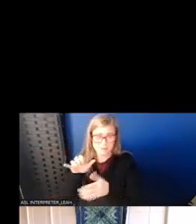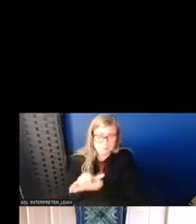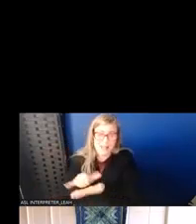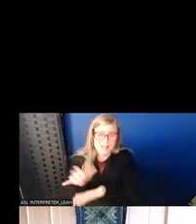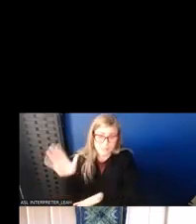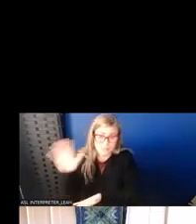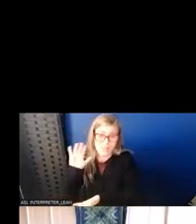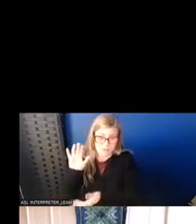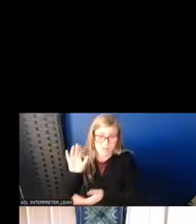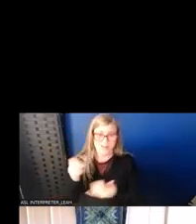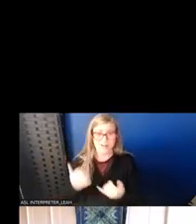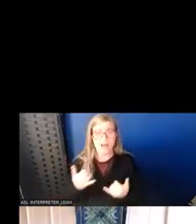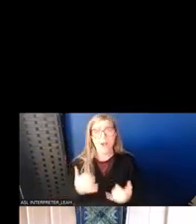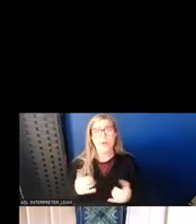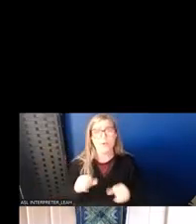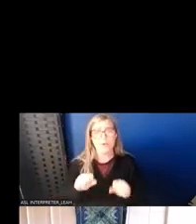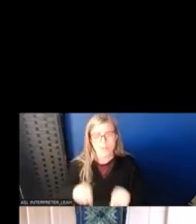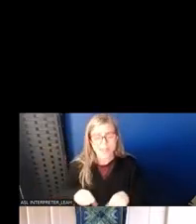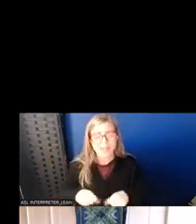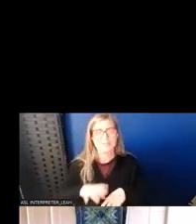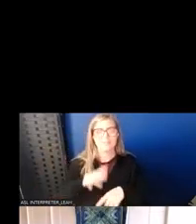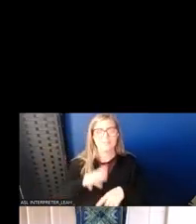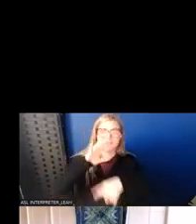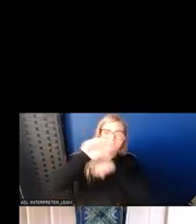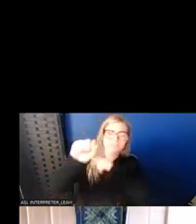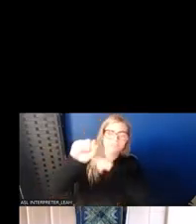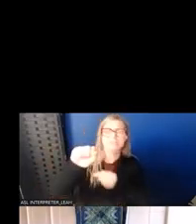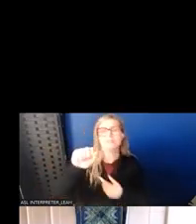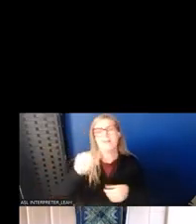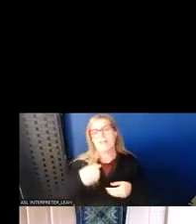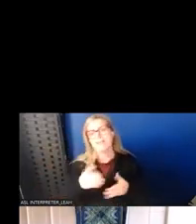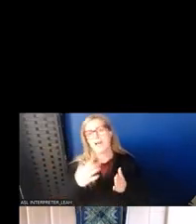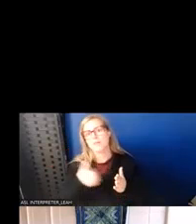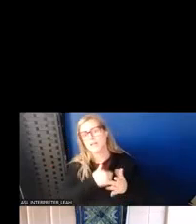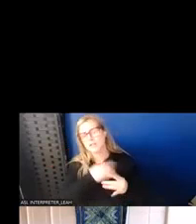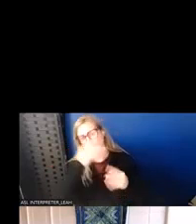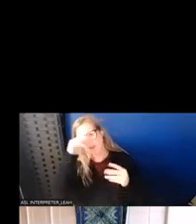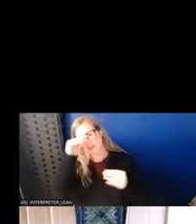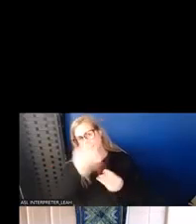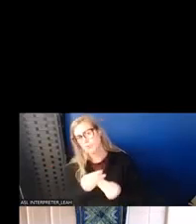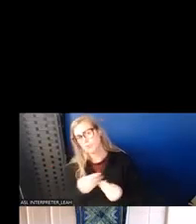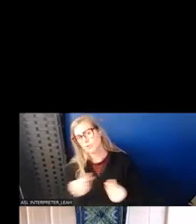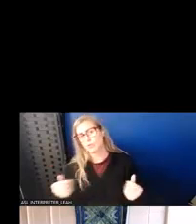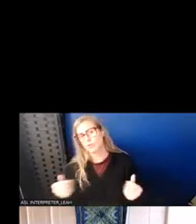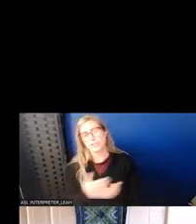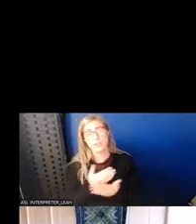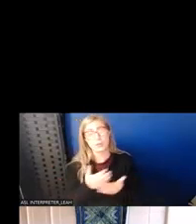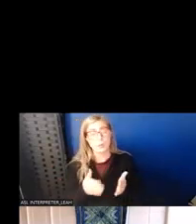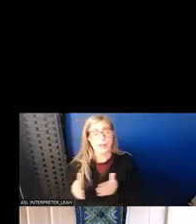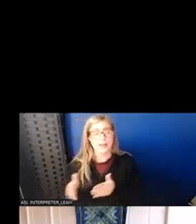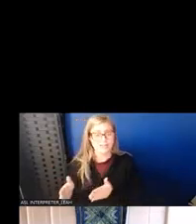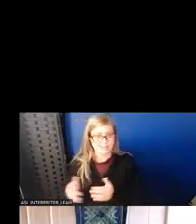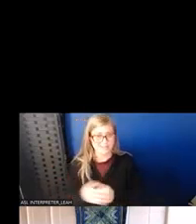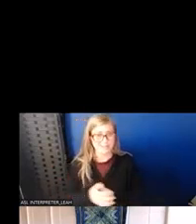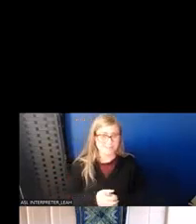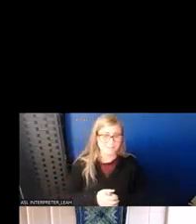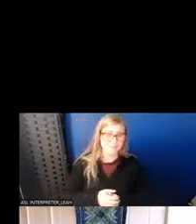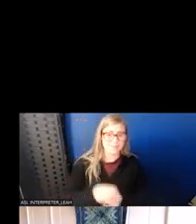individual fields, and it allows us to think about solutions in new ways. When we're able to think about what's happening across space